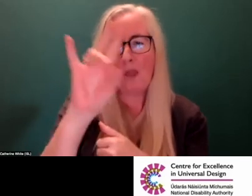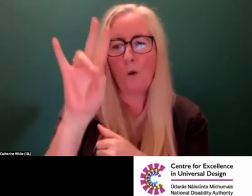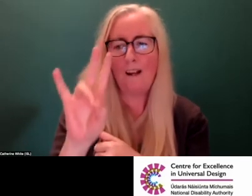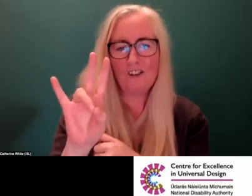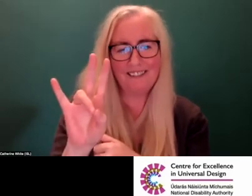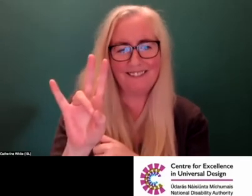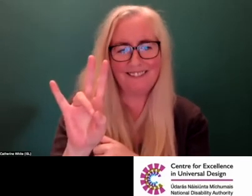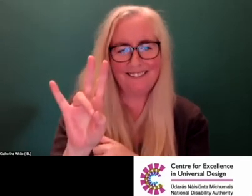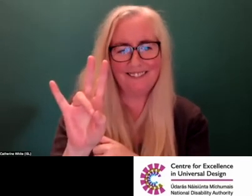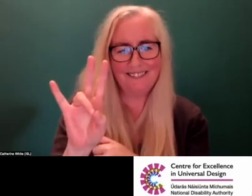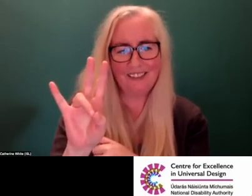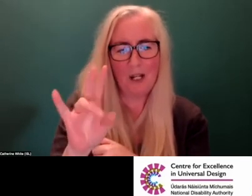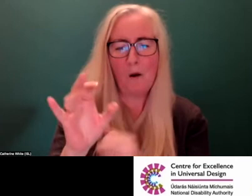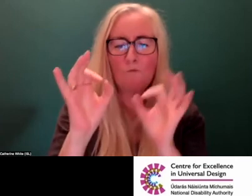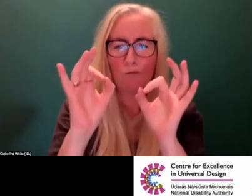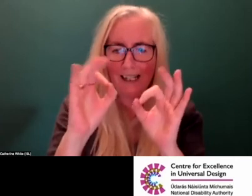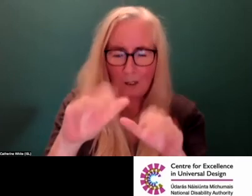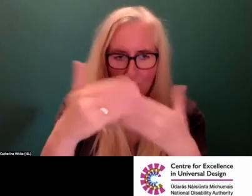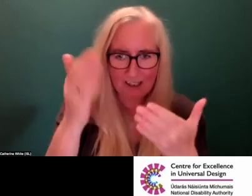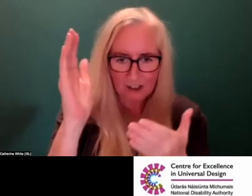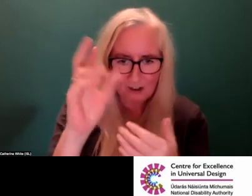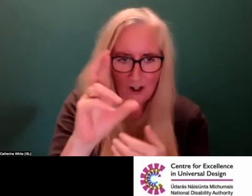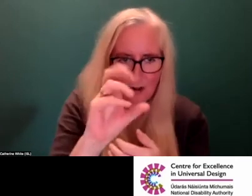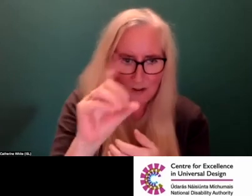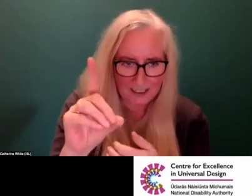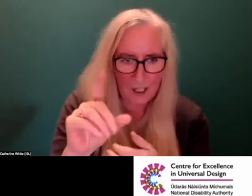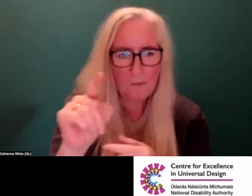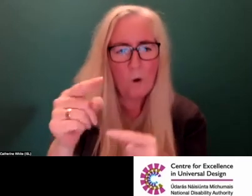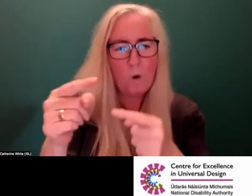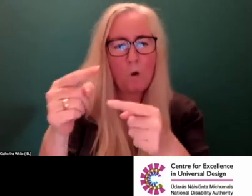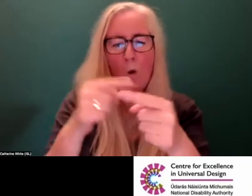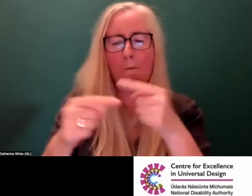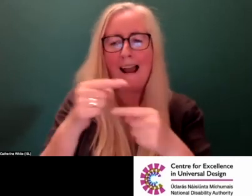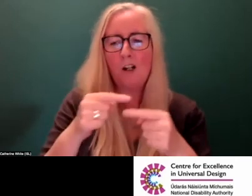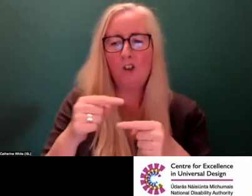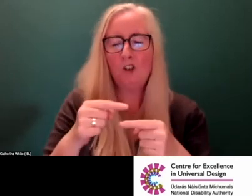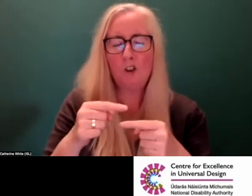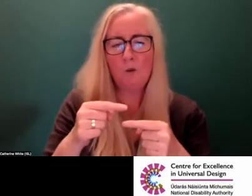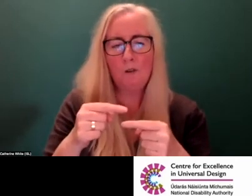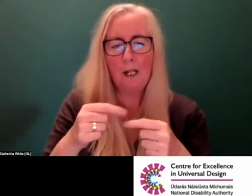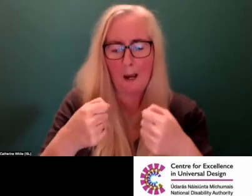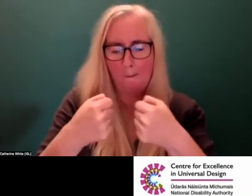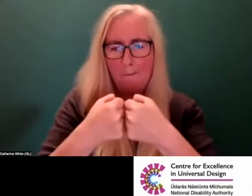Another question that's just come in, a brilliant presentation, Rodd, referring back to dissolving boundaries.